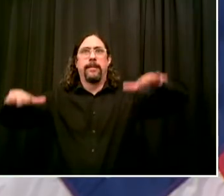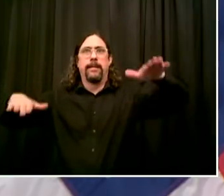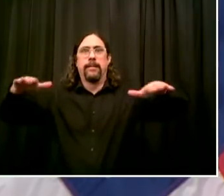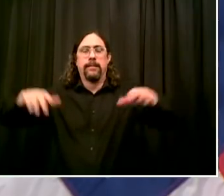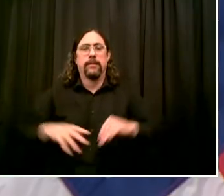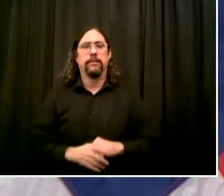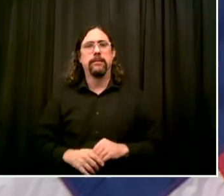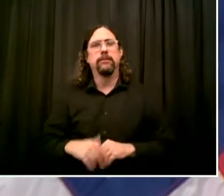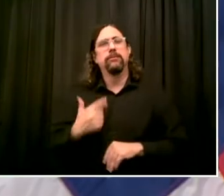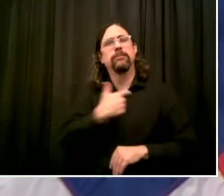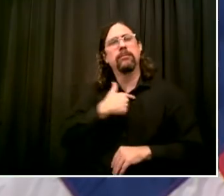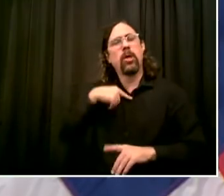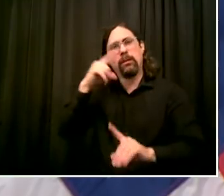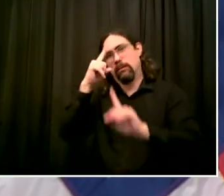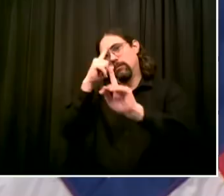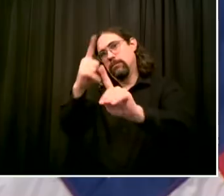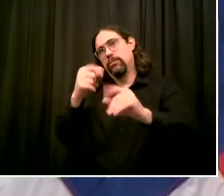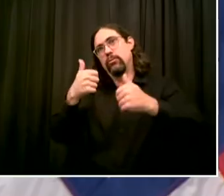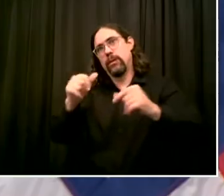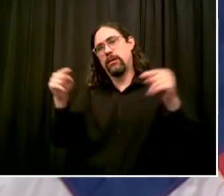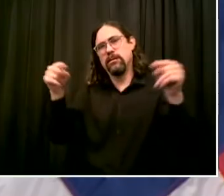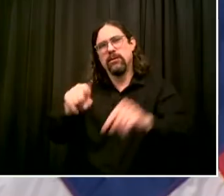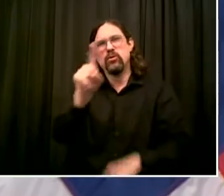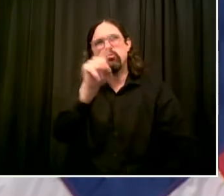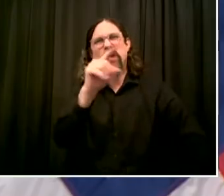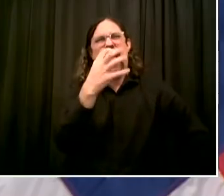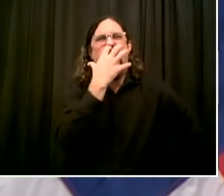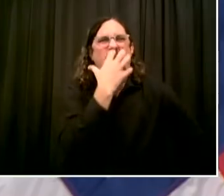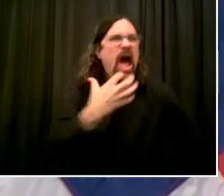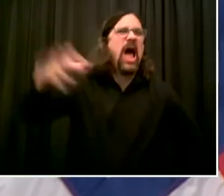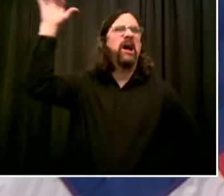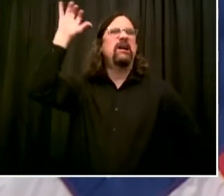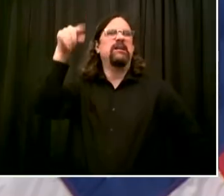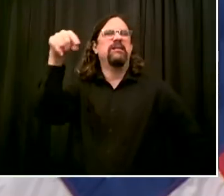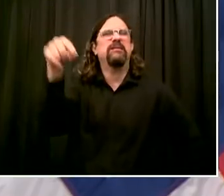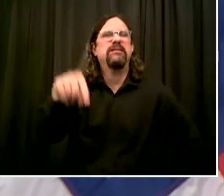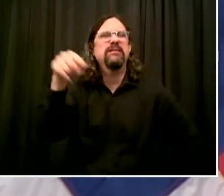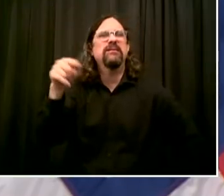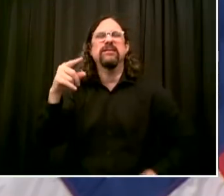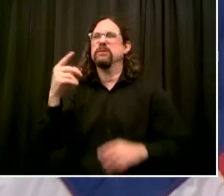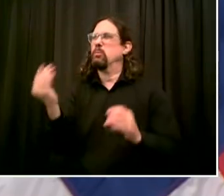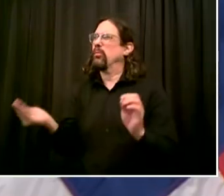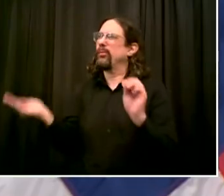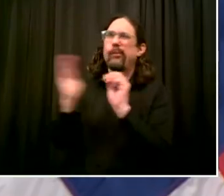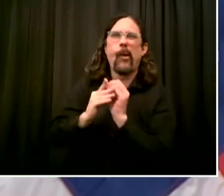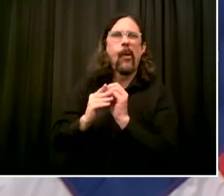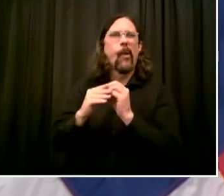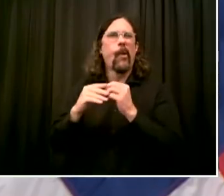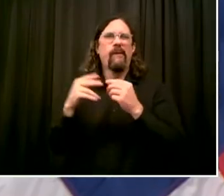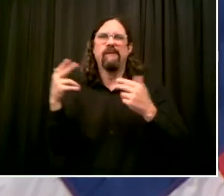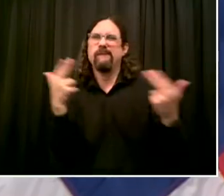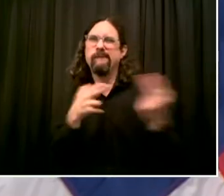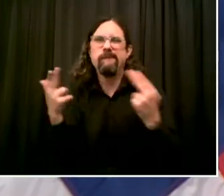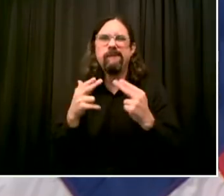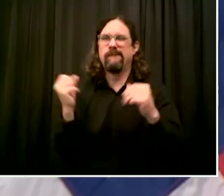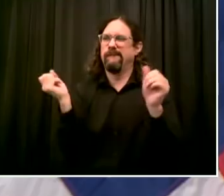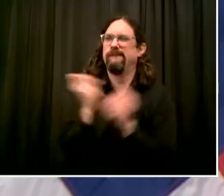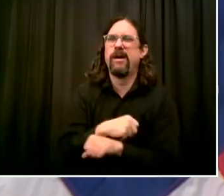HAPPENING, WHO IS COMMITTING IT AND GETTING PEOPLE OFF THE STREET AS QUICKLY AS POSSIBLE THAT ARE COMMTIITNG VIOLENCE AND REALLY TERRORIZING